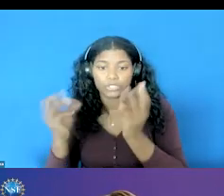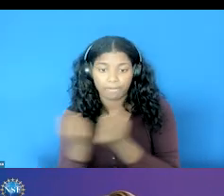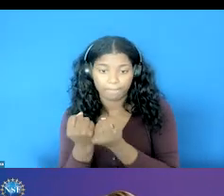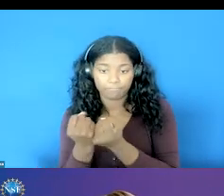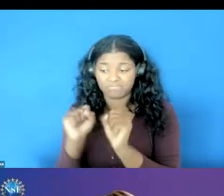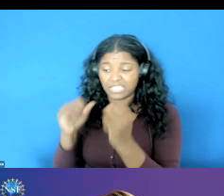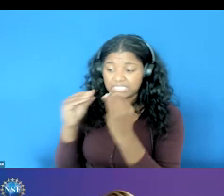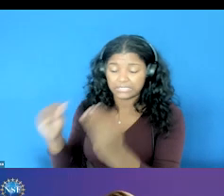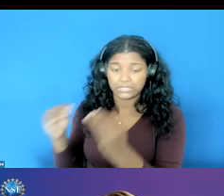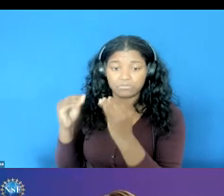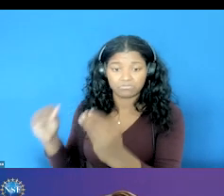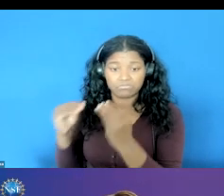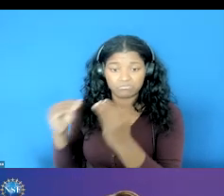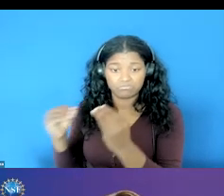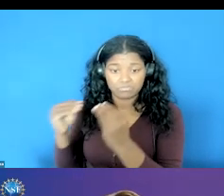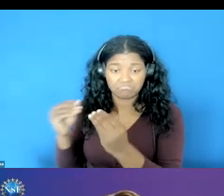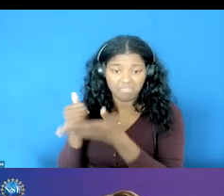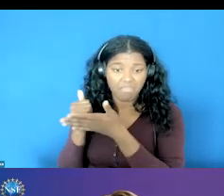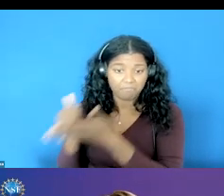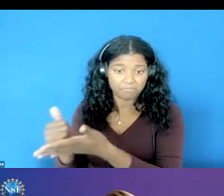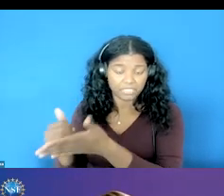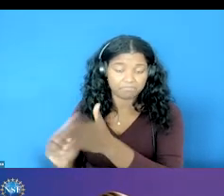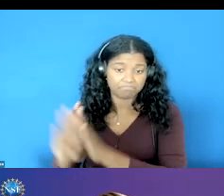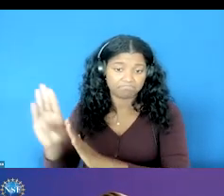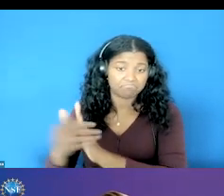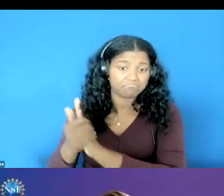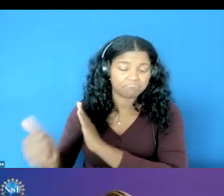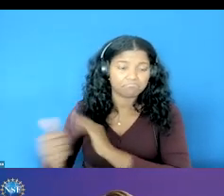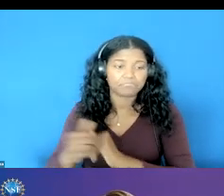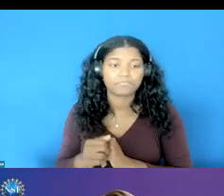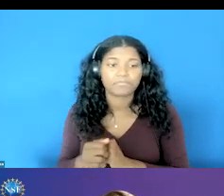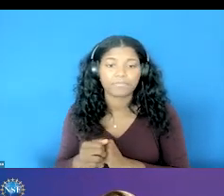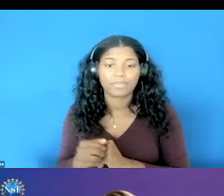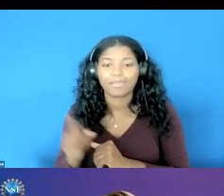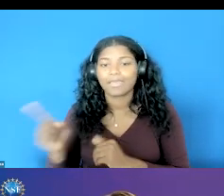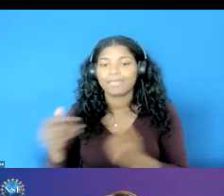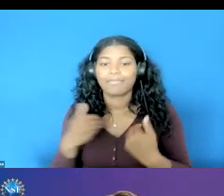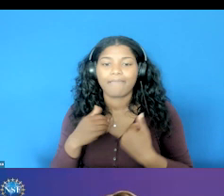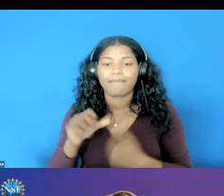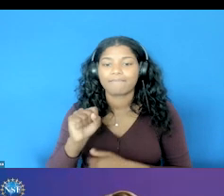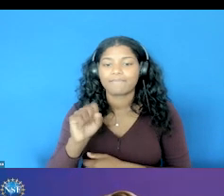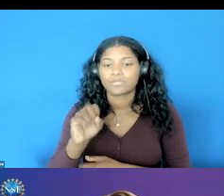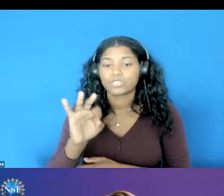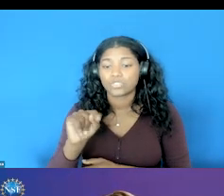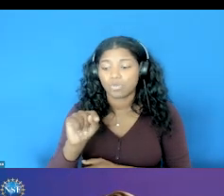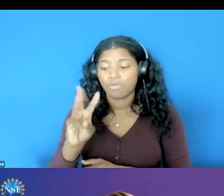to work with NEON and NEON-like data. NEON provides software code to help the community work with NEON data.